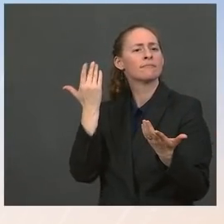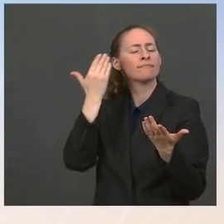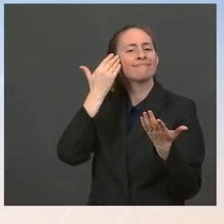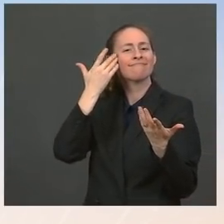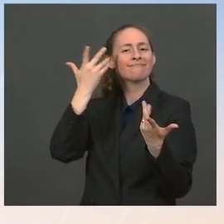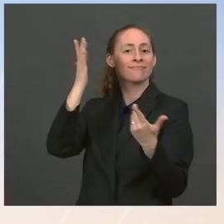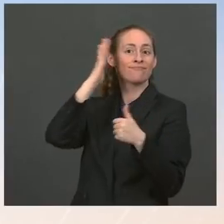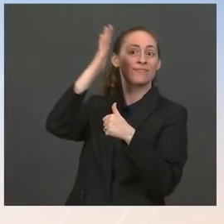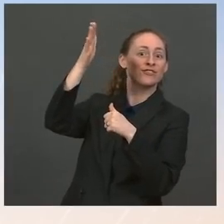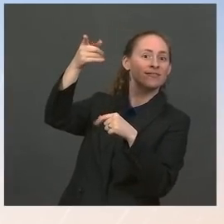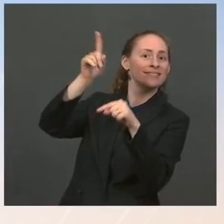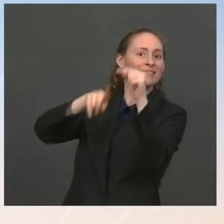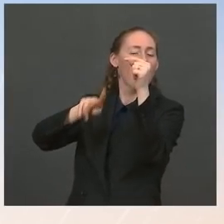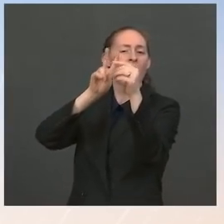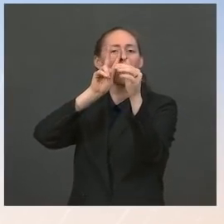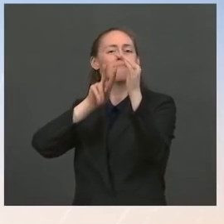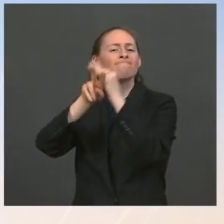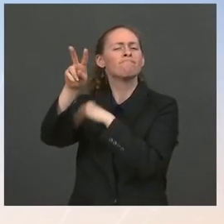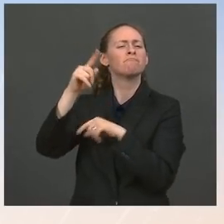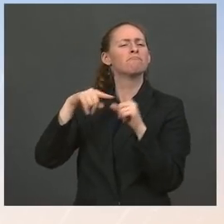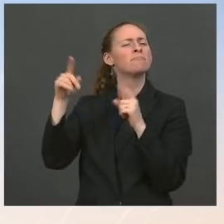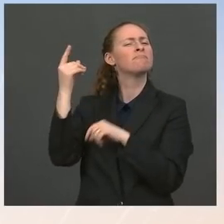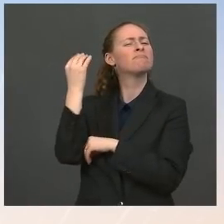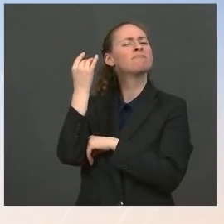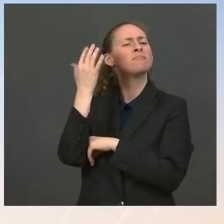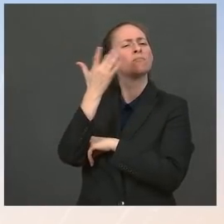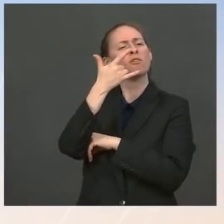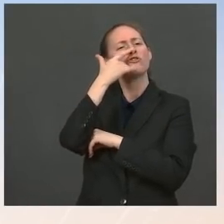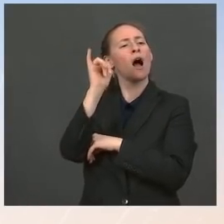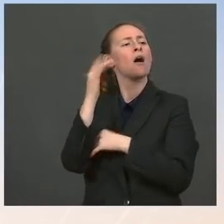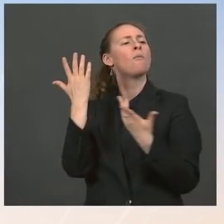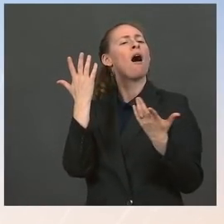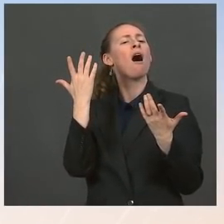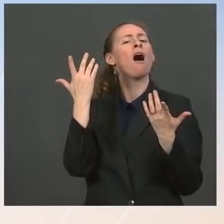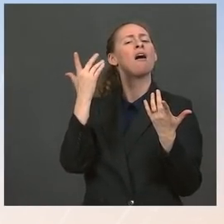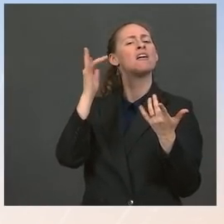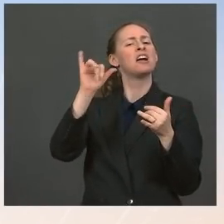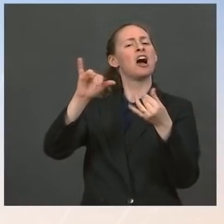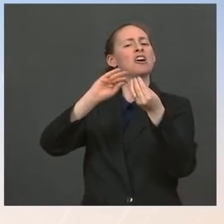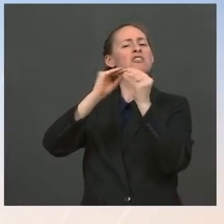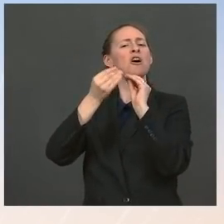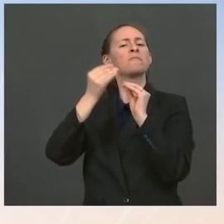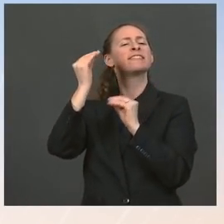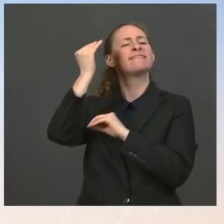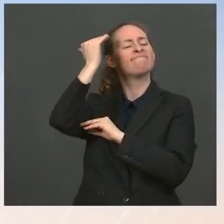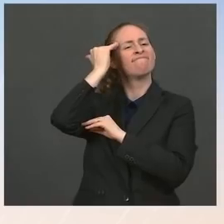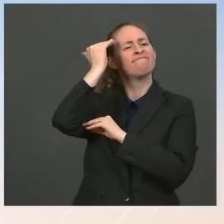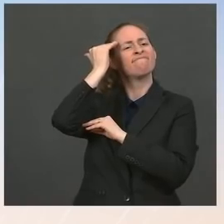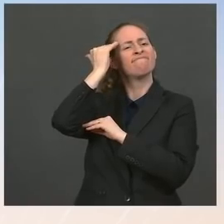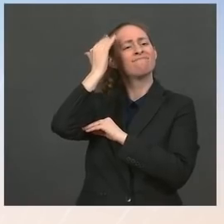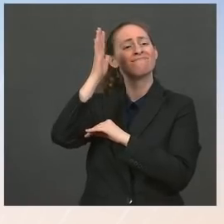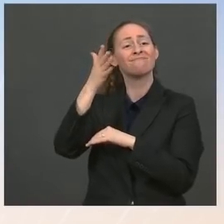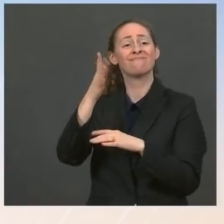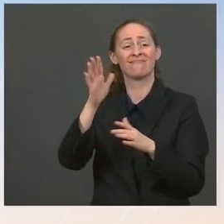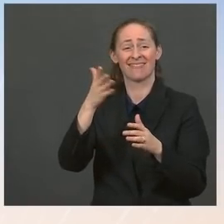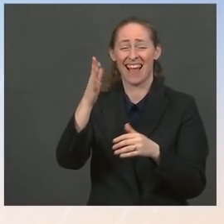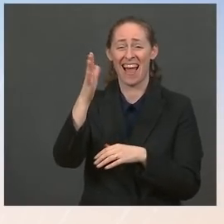you know, is there a picture of what people can expect as we, you know, try to wind this down? Ms. Jean-Pierre: I mean, honestly, Chris, our focus is to make sure